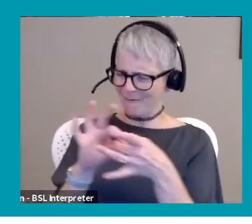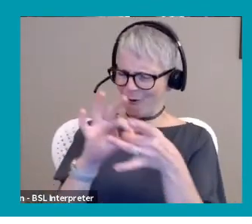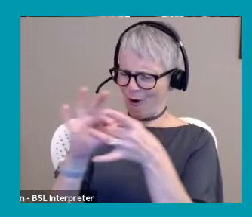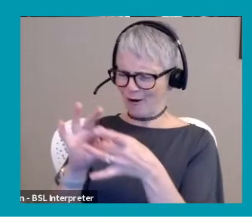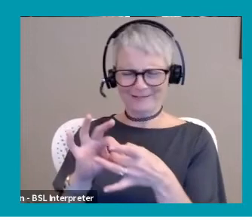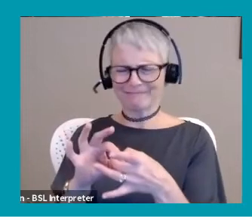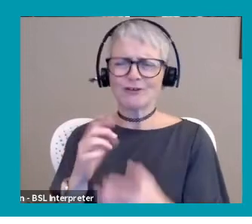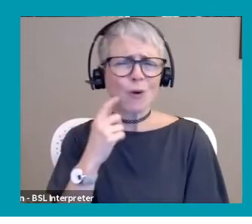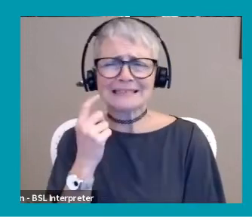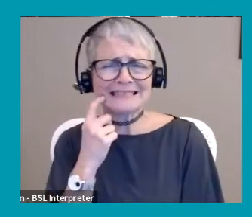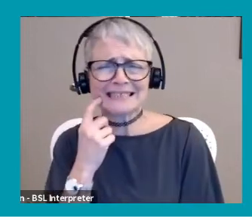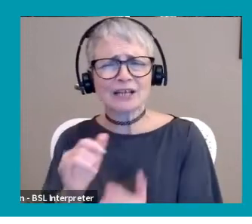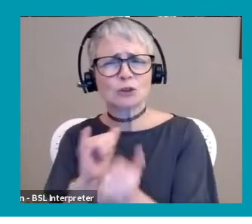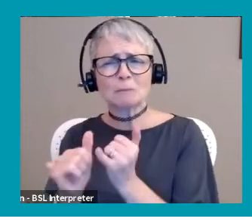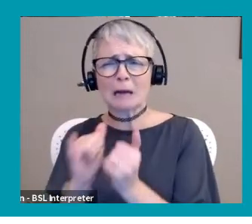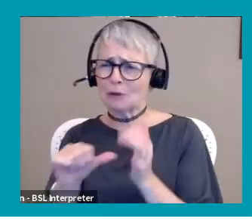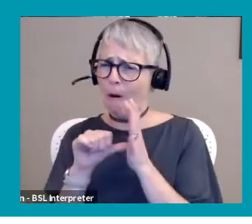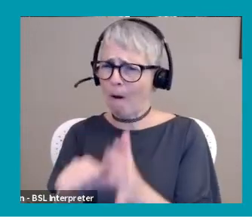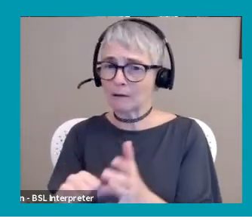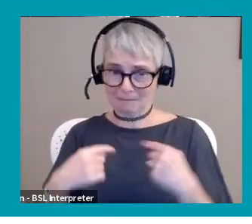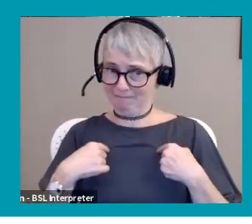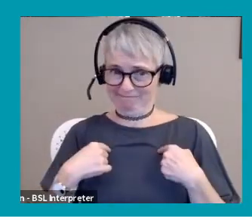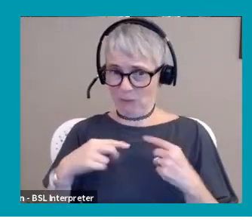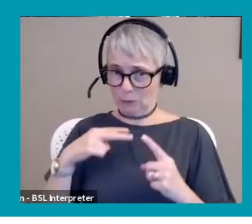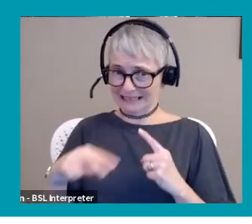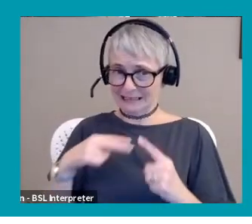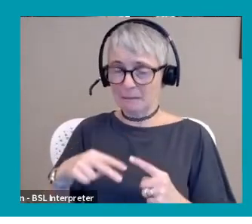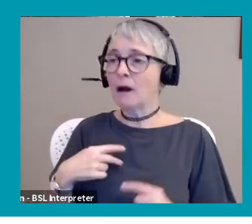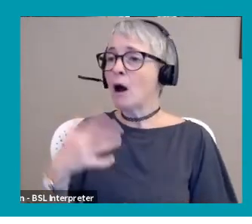For instance I have autism talking to people and it's quite stress inducing